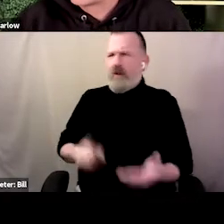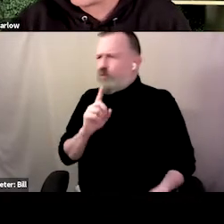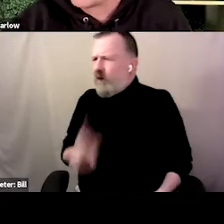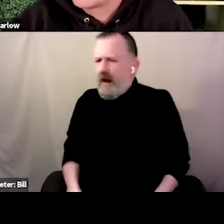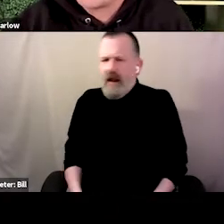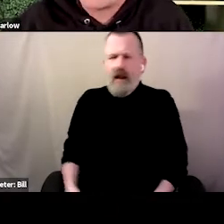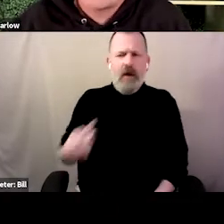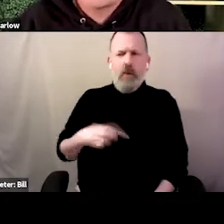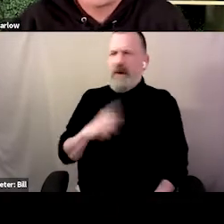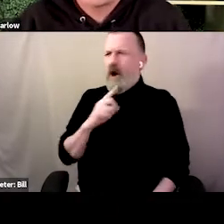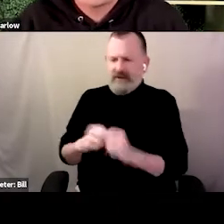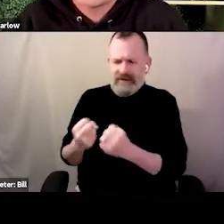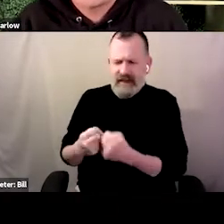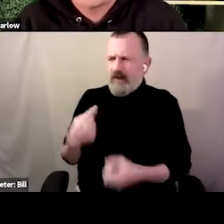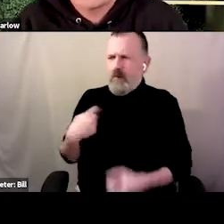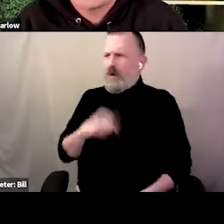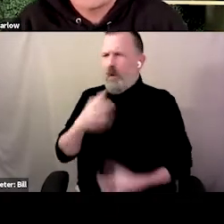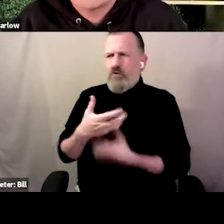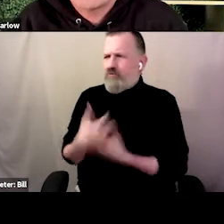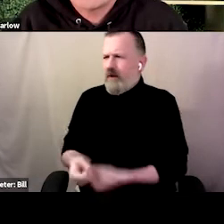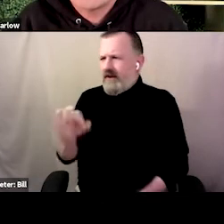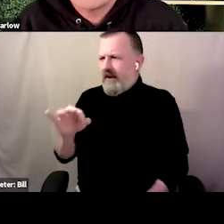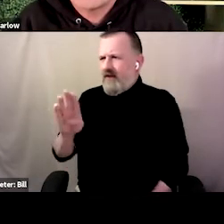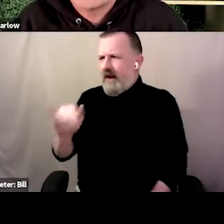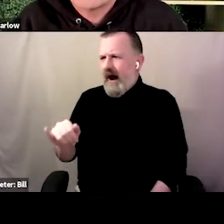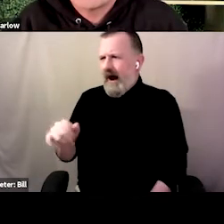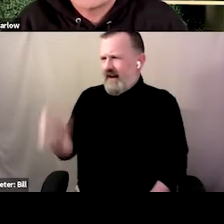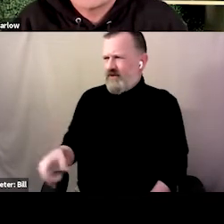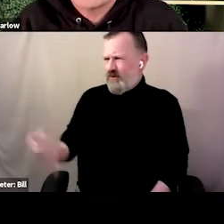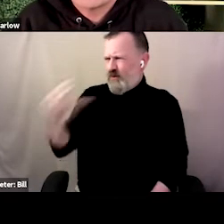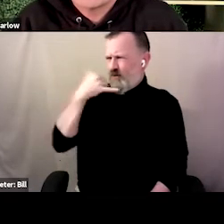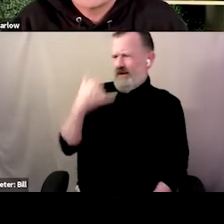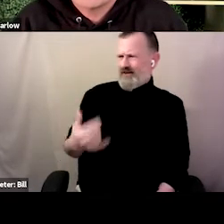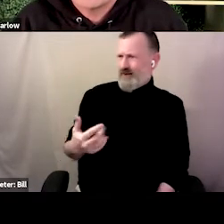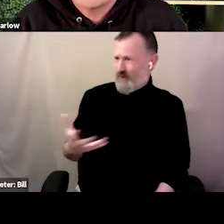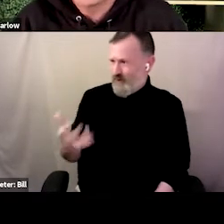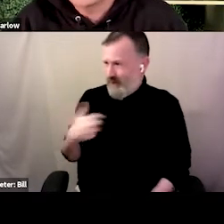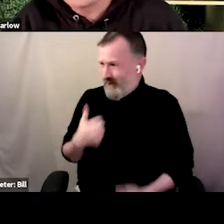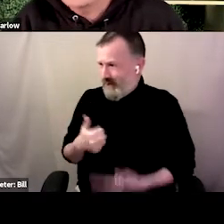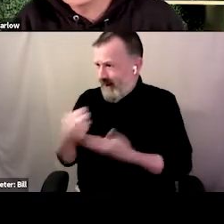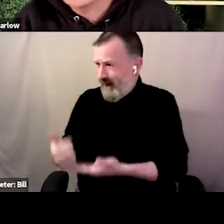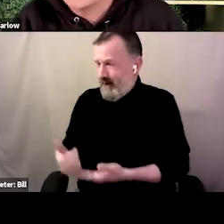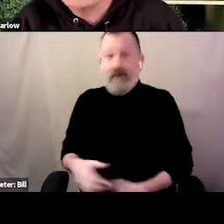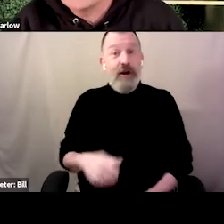you know, we don't trust the FBI agent. The calls and says, hey, I want you to help you know CalebBarlow: help out with this crowd. You know why they show up at the